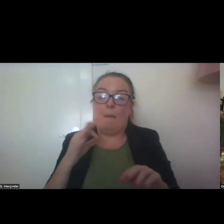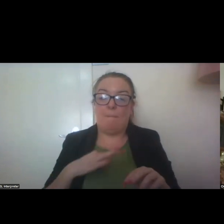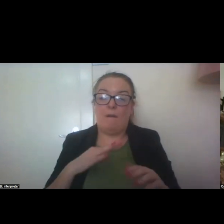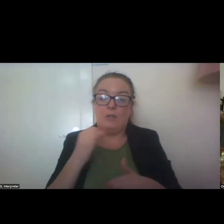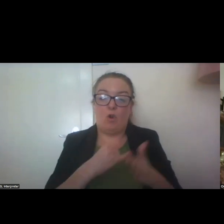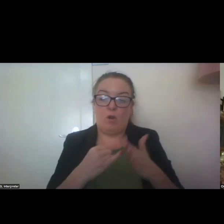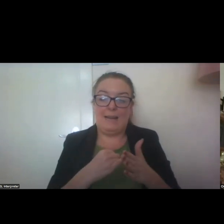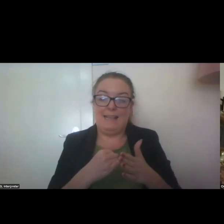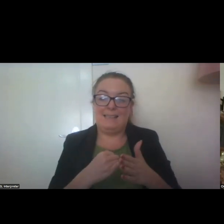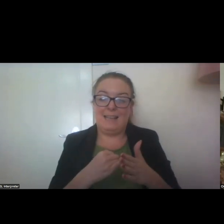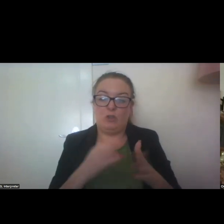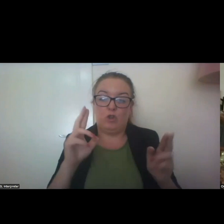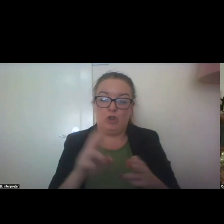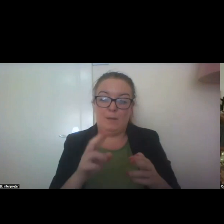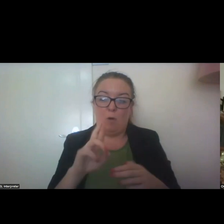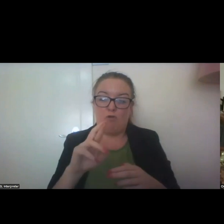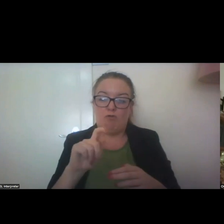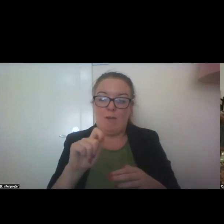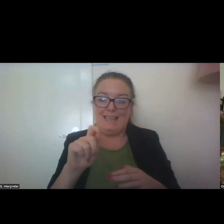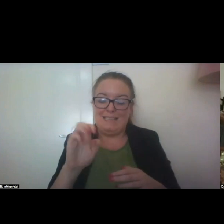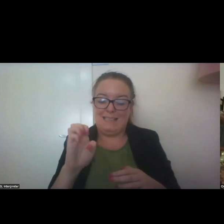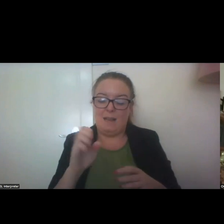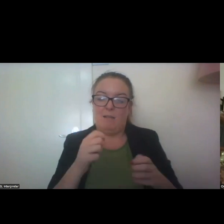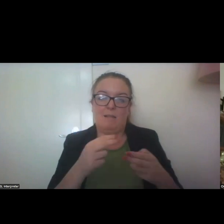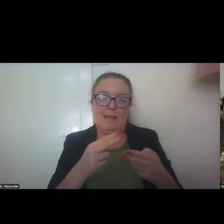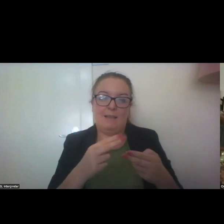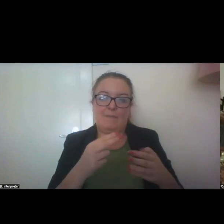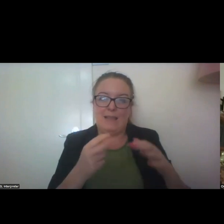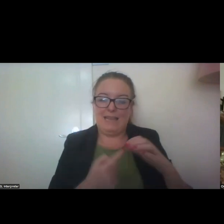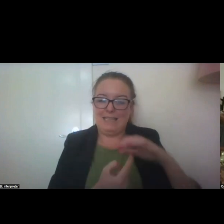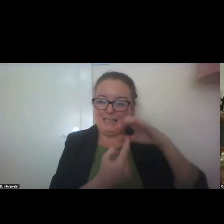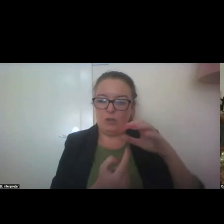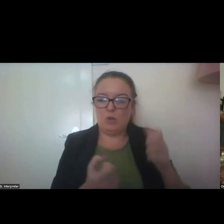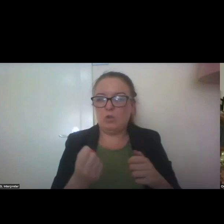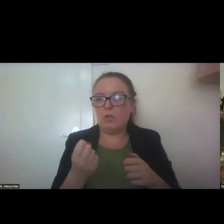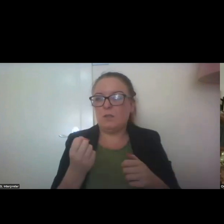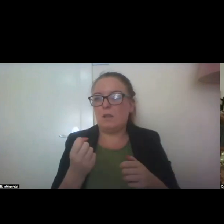for non-profit organisations that work with the visually impaired and with people who are blind.